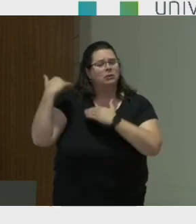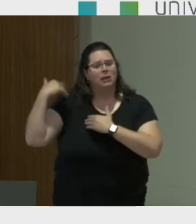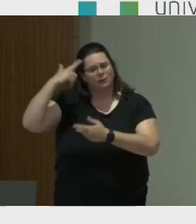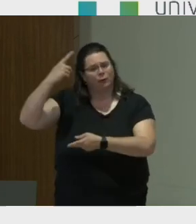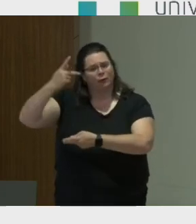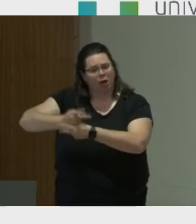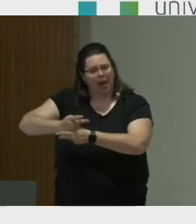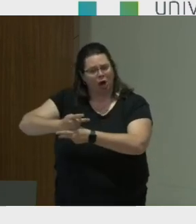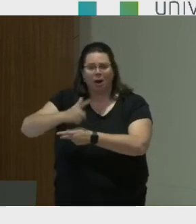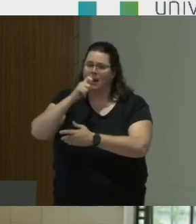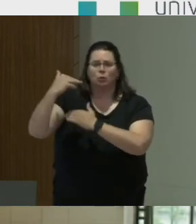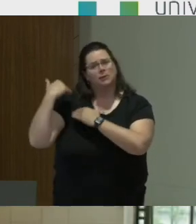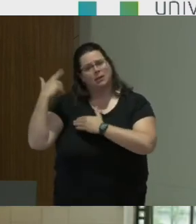And that can't work in the end.